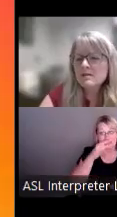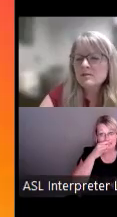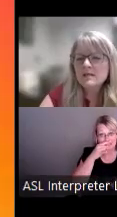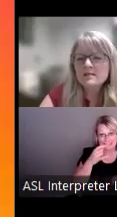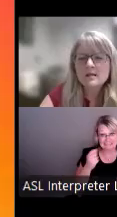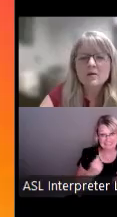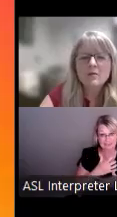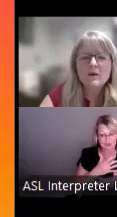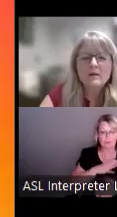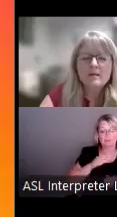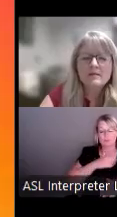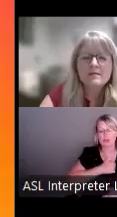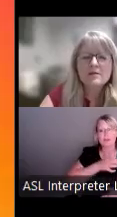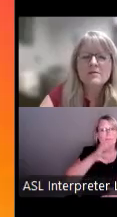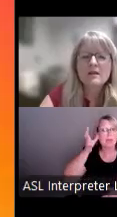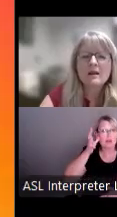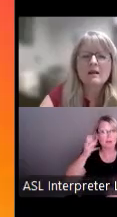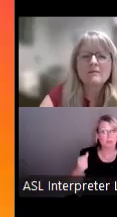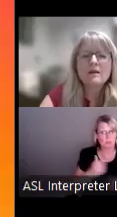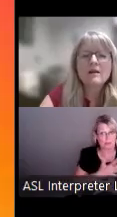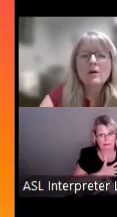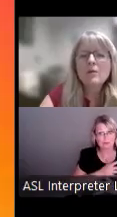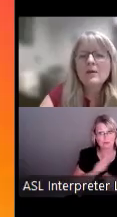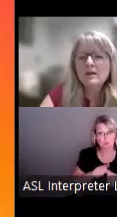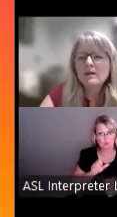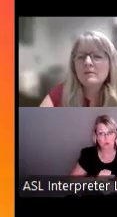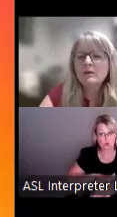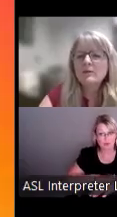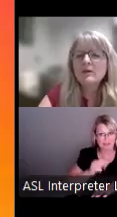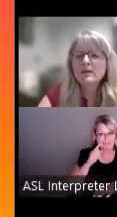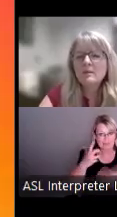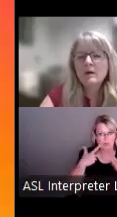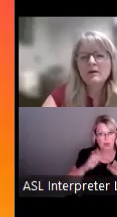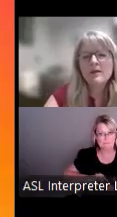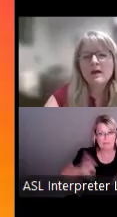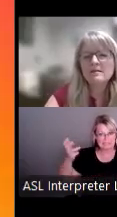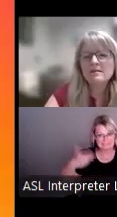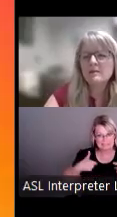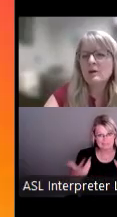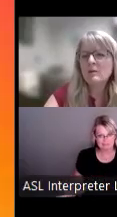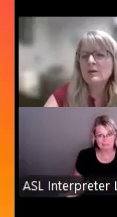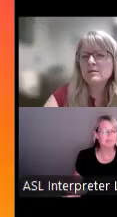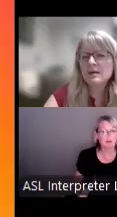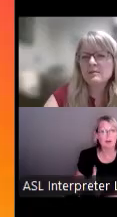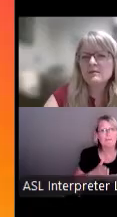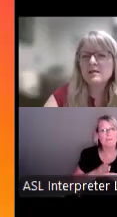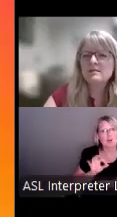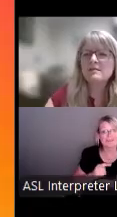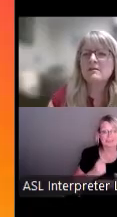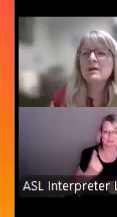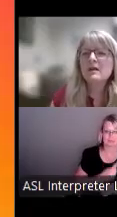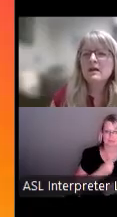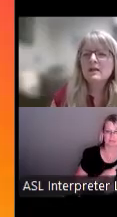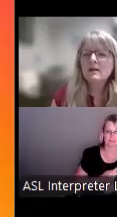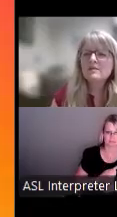skill because they don't want the mess associated with it, but really part of that is that proprioceptive sense of them